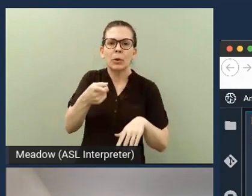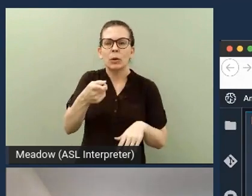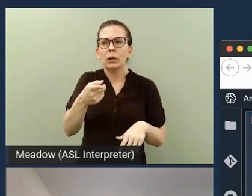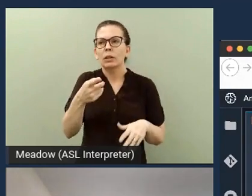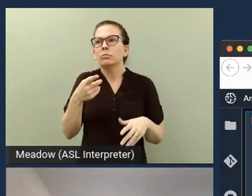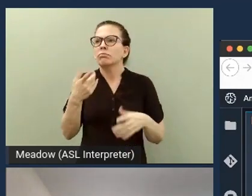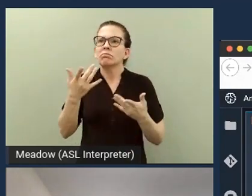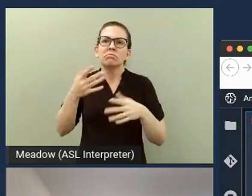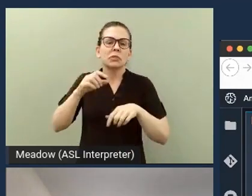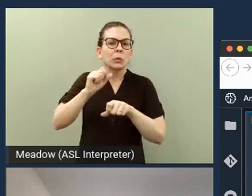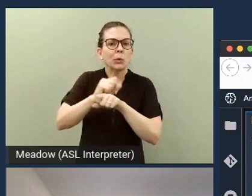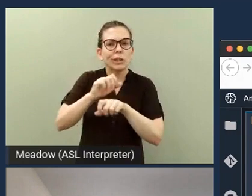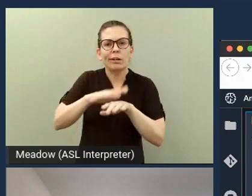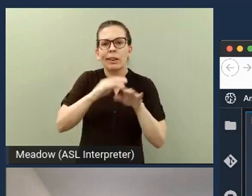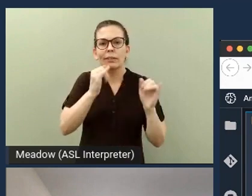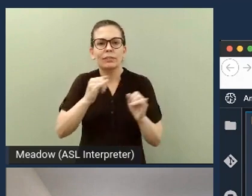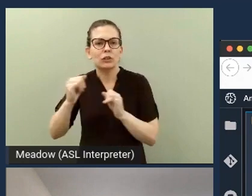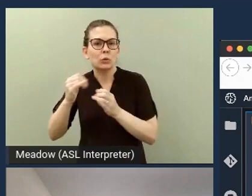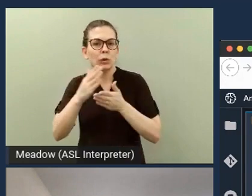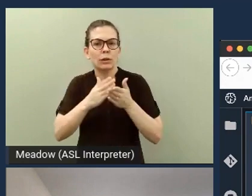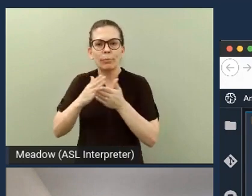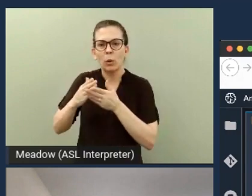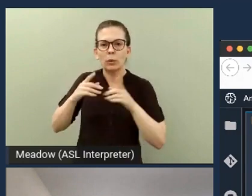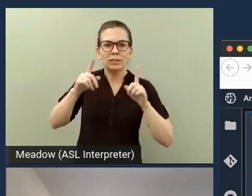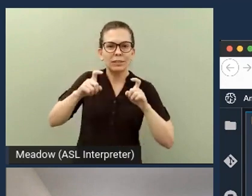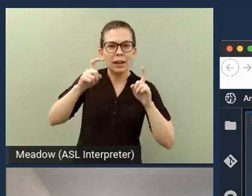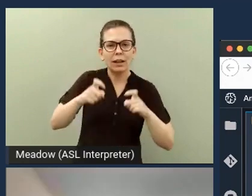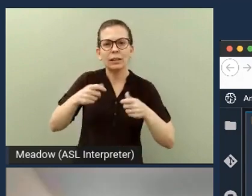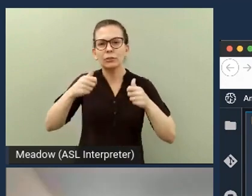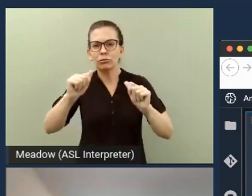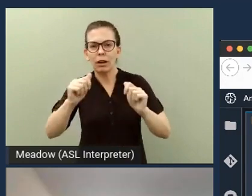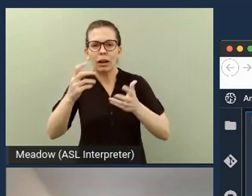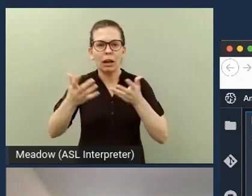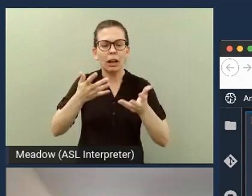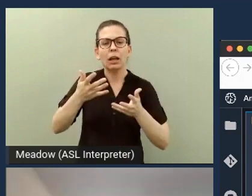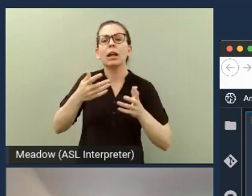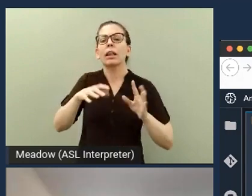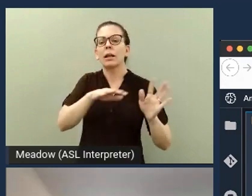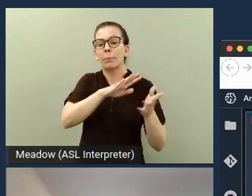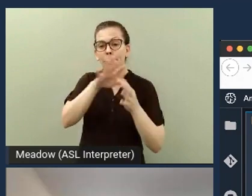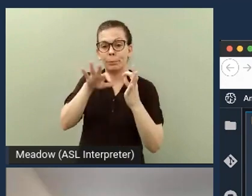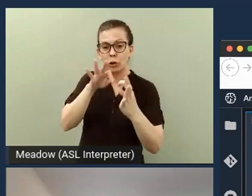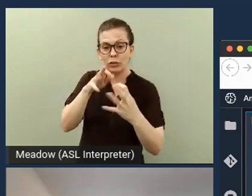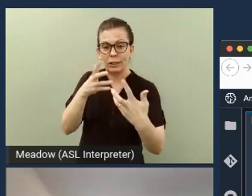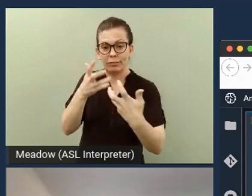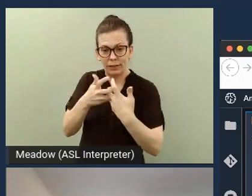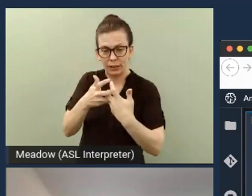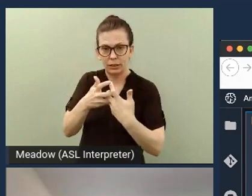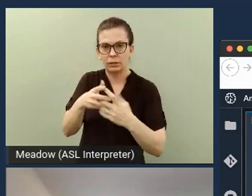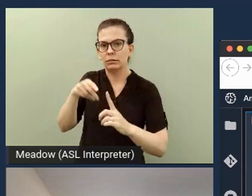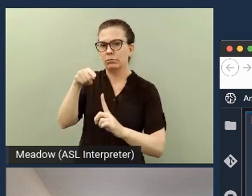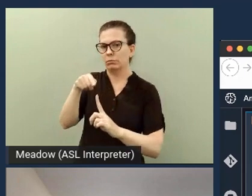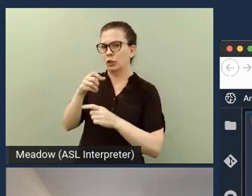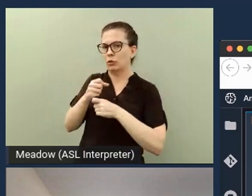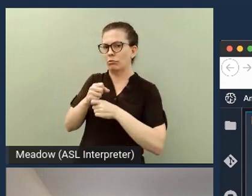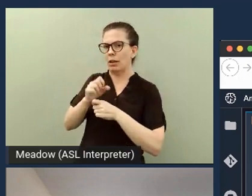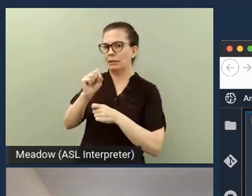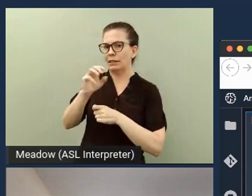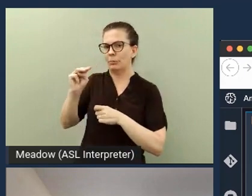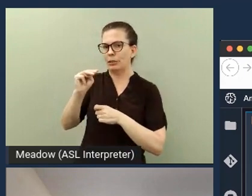on these individual components, testing them out, trying them out, waiting until you got the perfect fit, you would be creating SageMaker processing jobs,